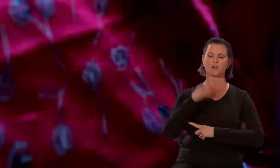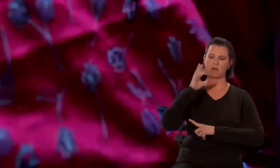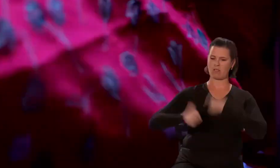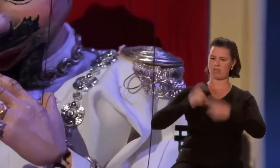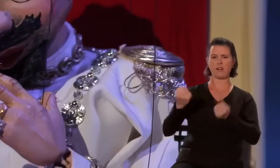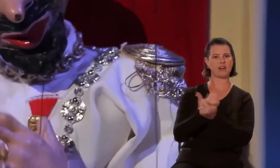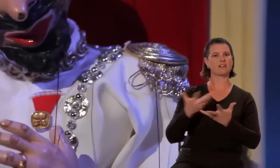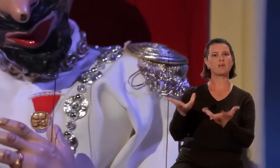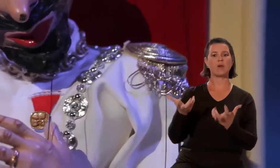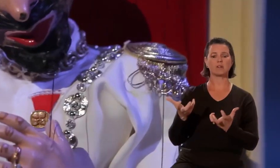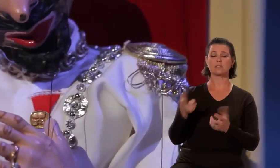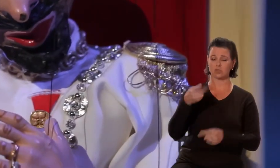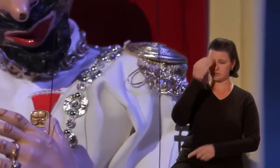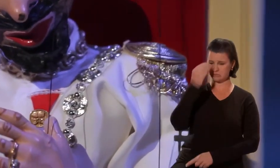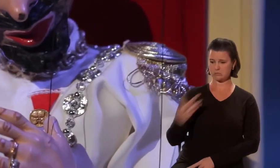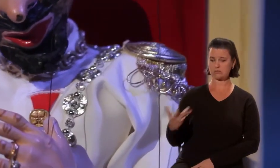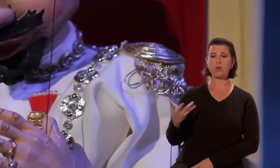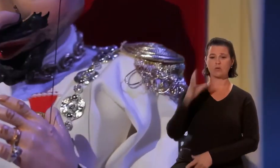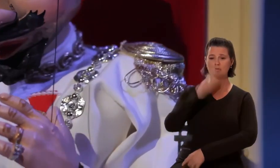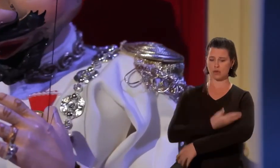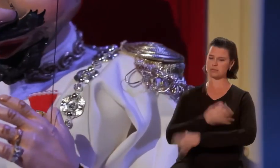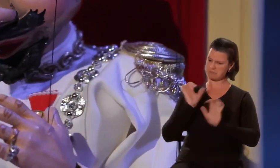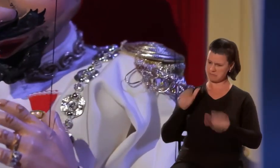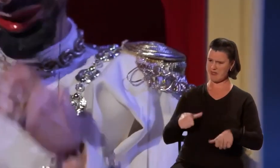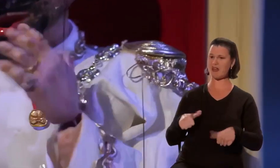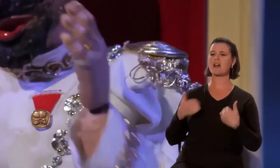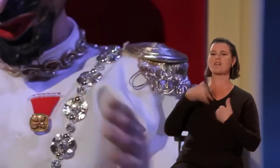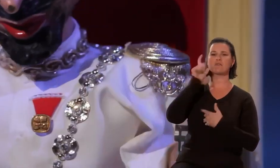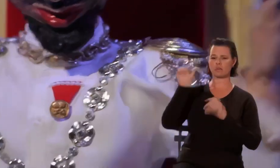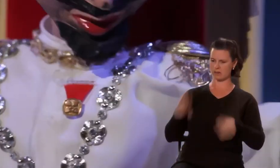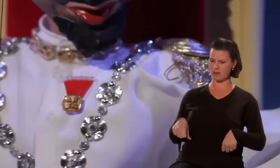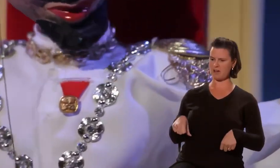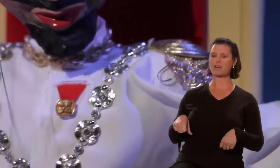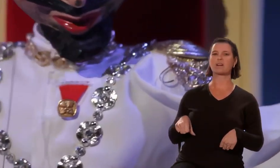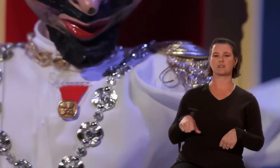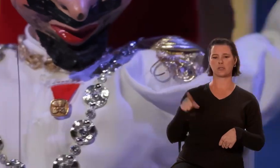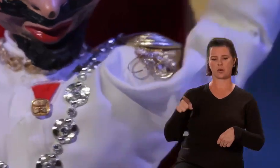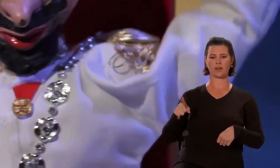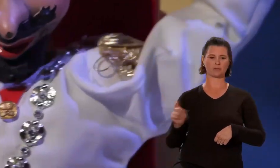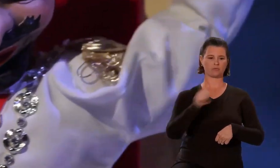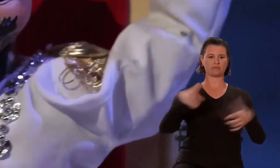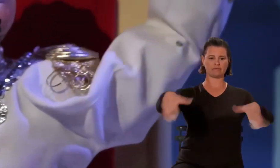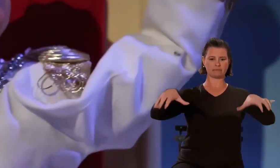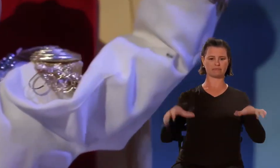so he told his daughter that she could have the moon. Then, he went to the throne room and pulled a bell cord.